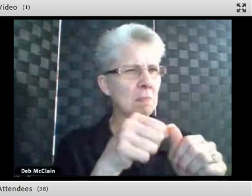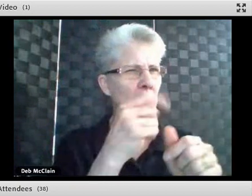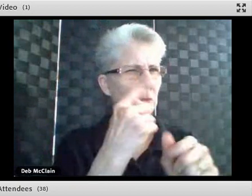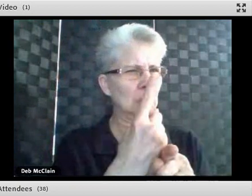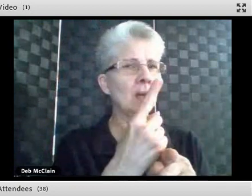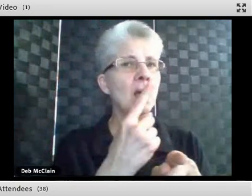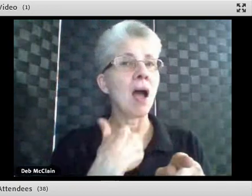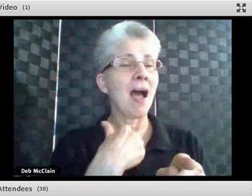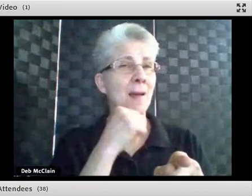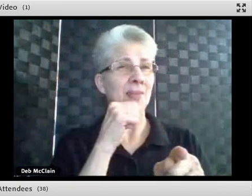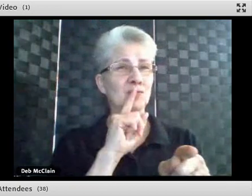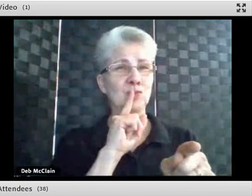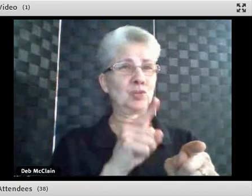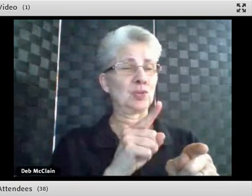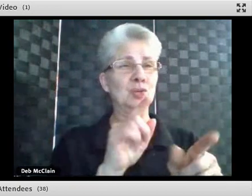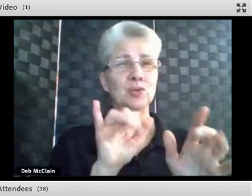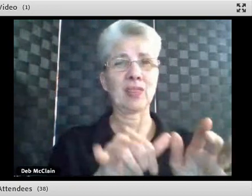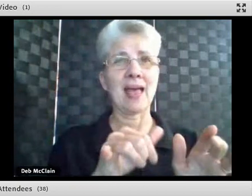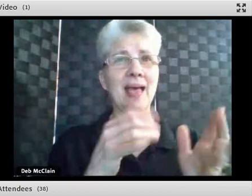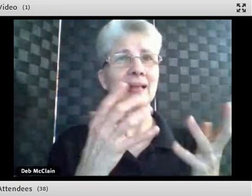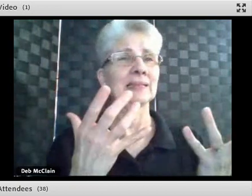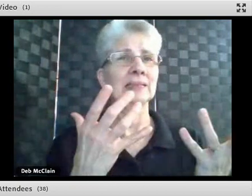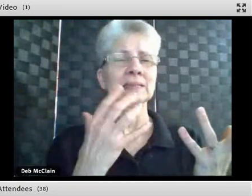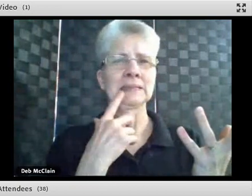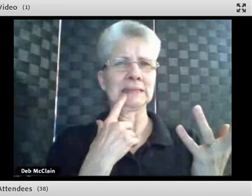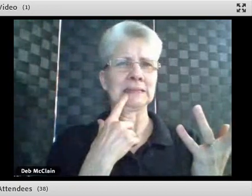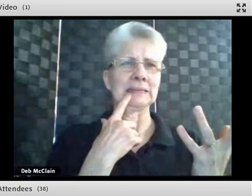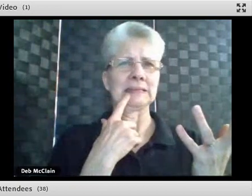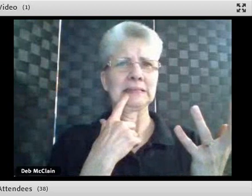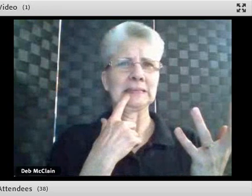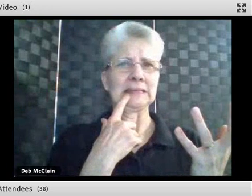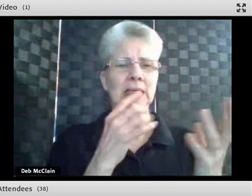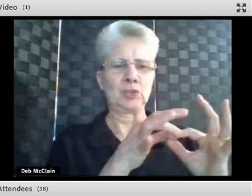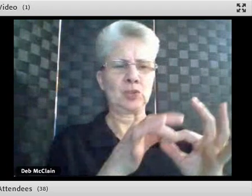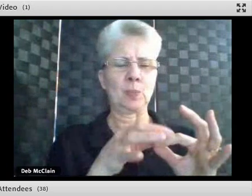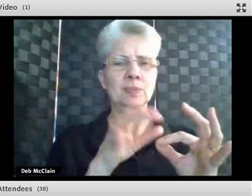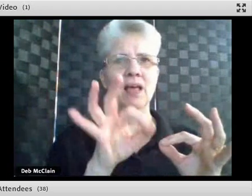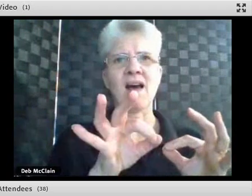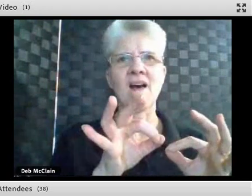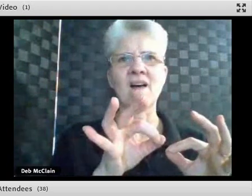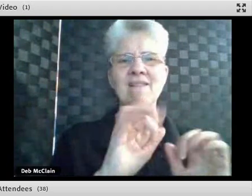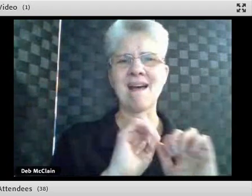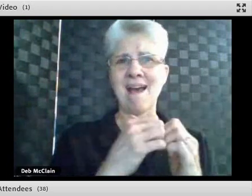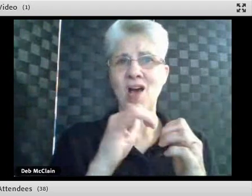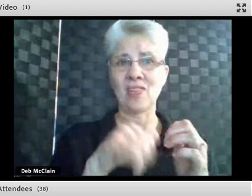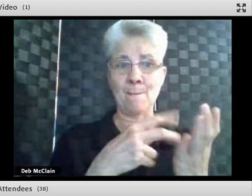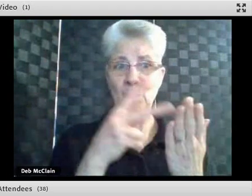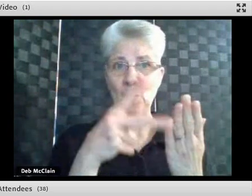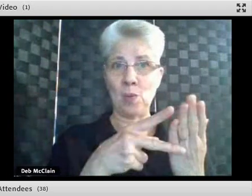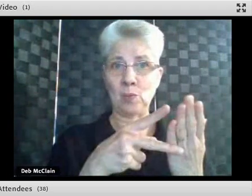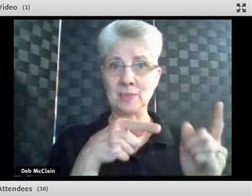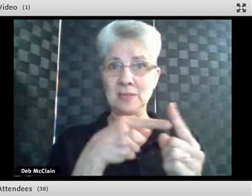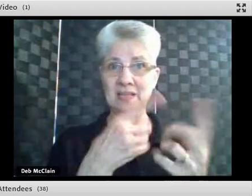I am not sure in terms of how that program specifically works